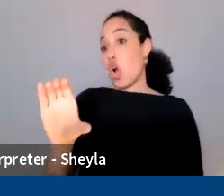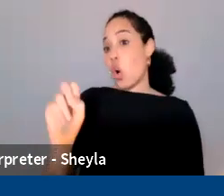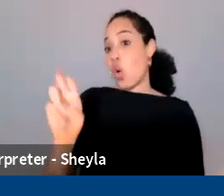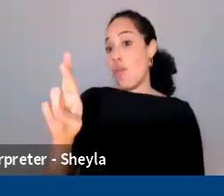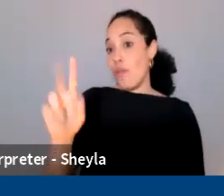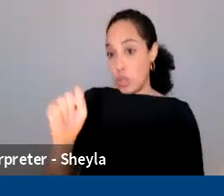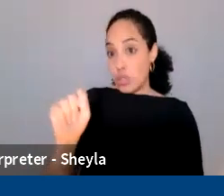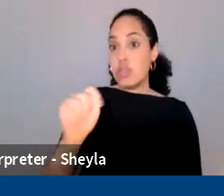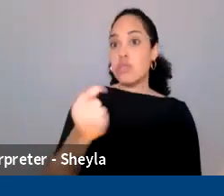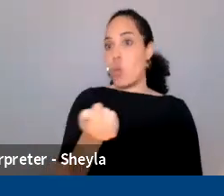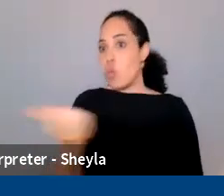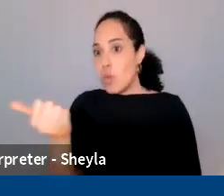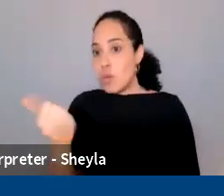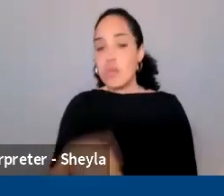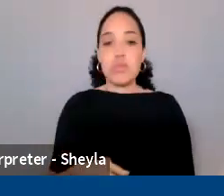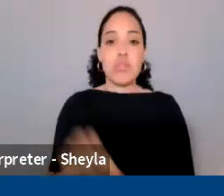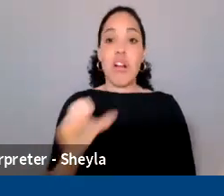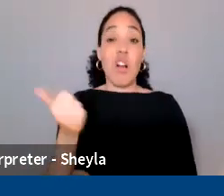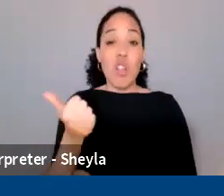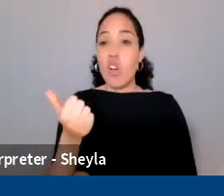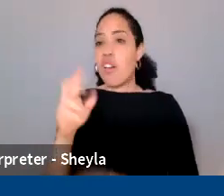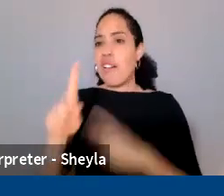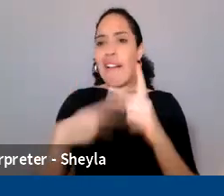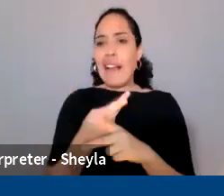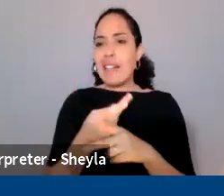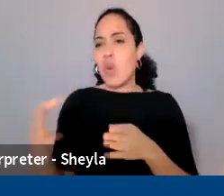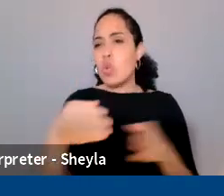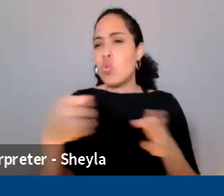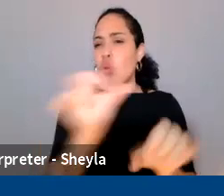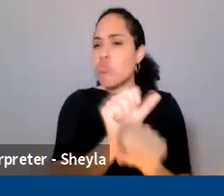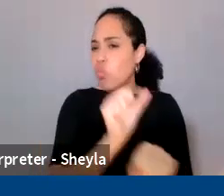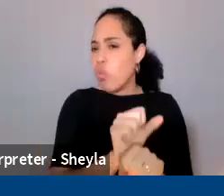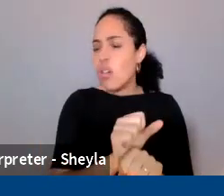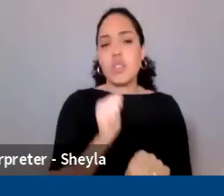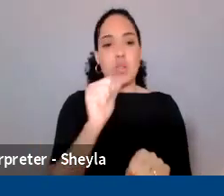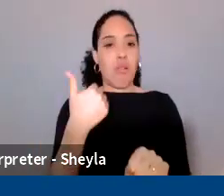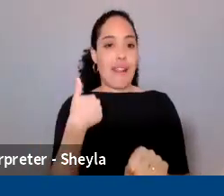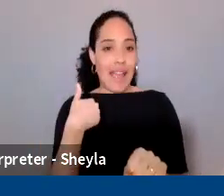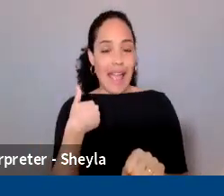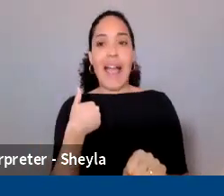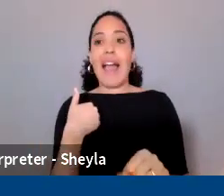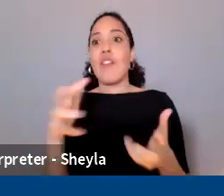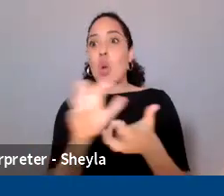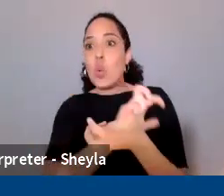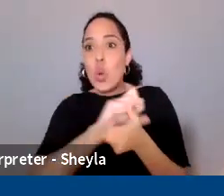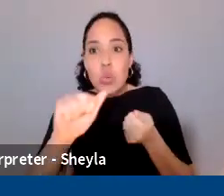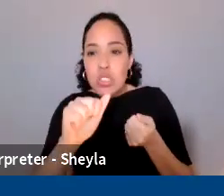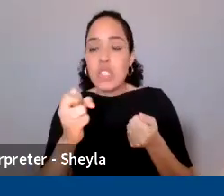doing any other kind of road work so that we don't have erosion or washout situations um